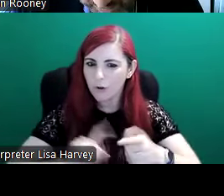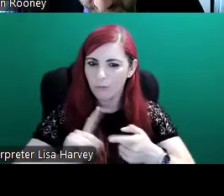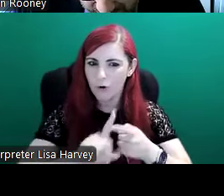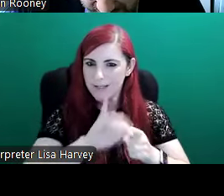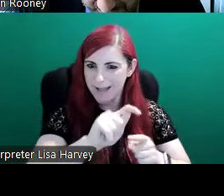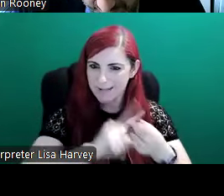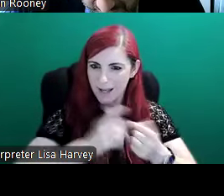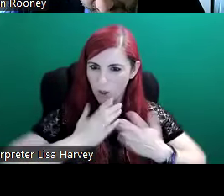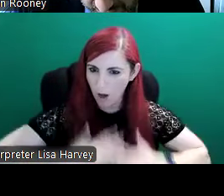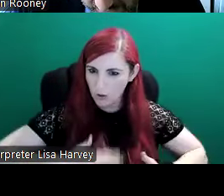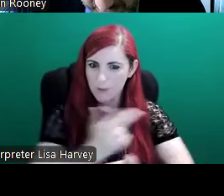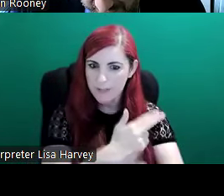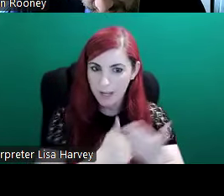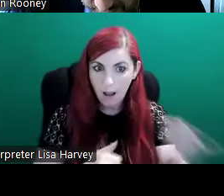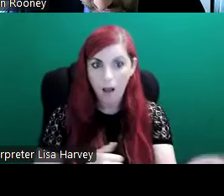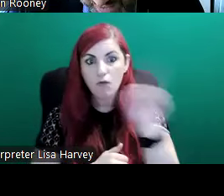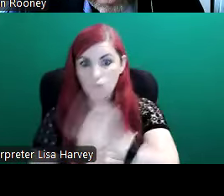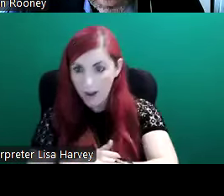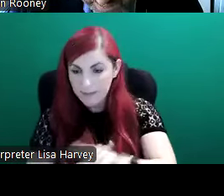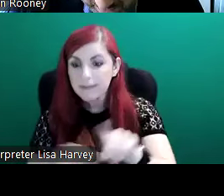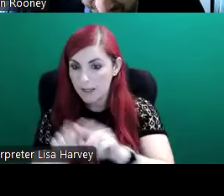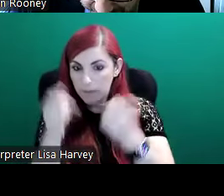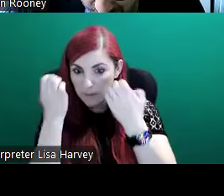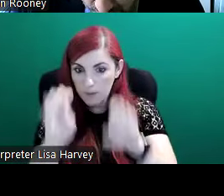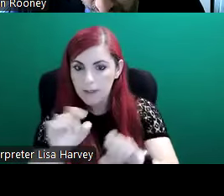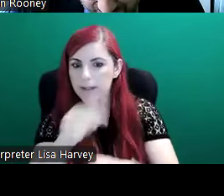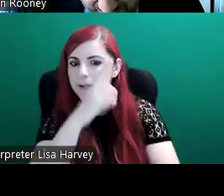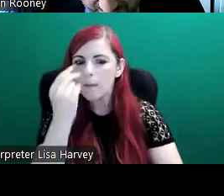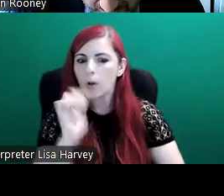also in the exhibition, is an example of Jellett's rug design, which represents a